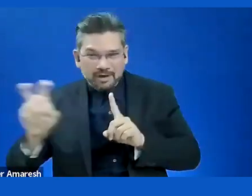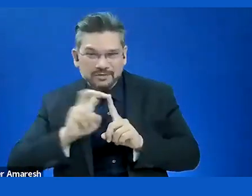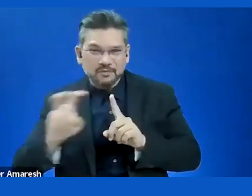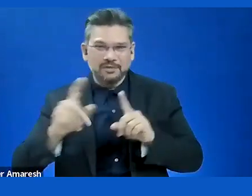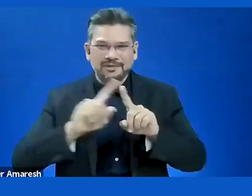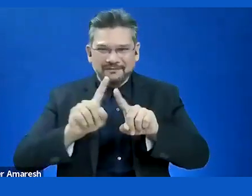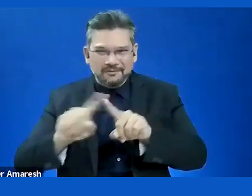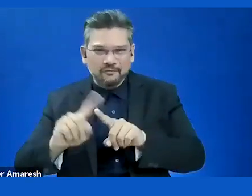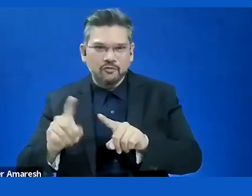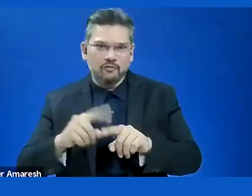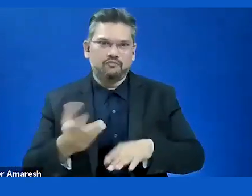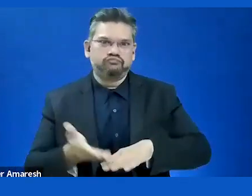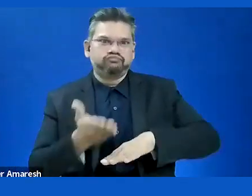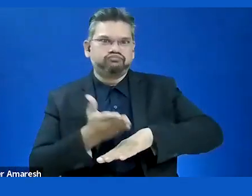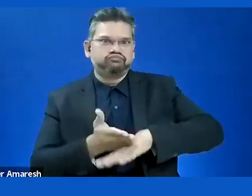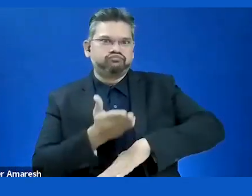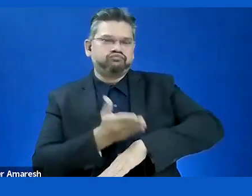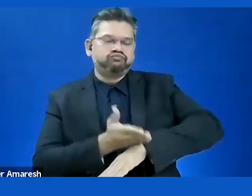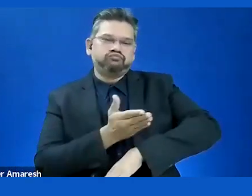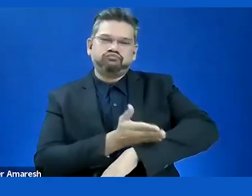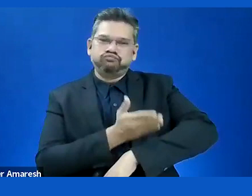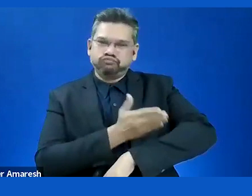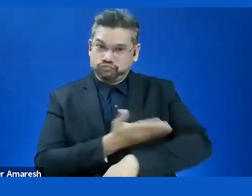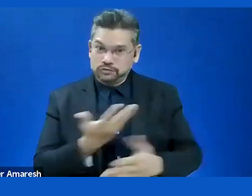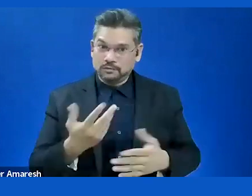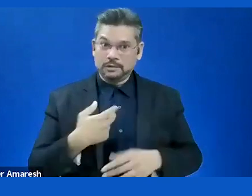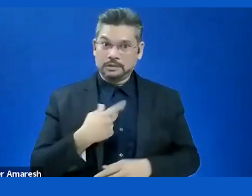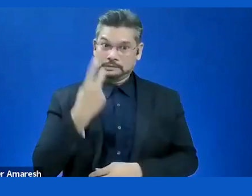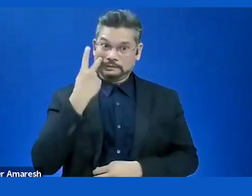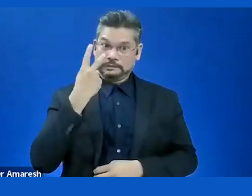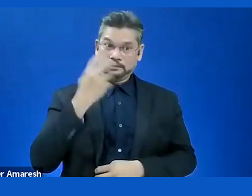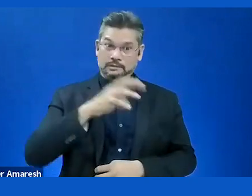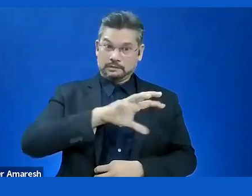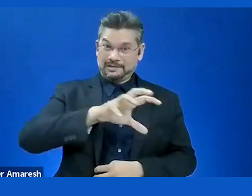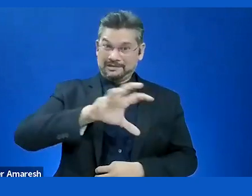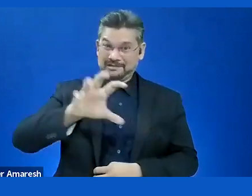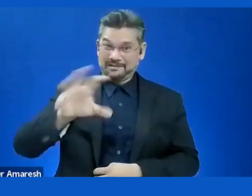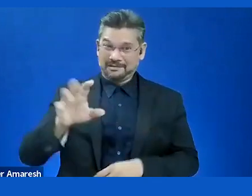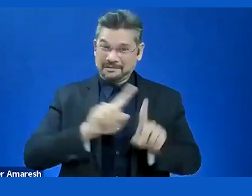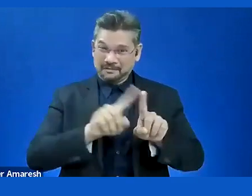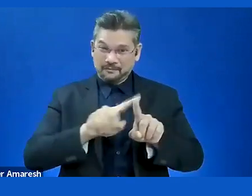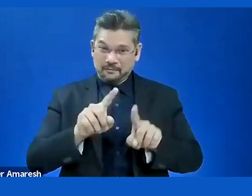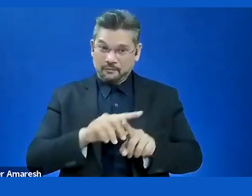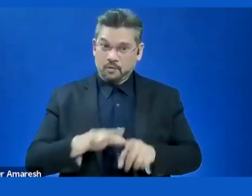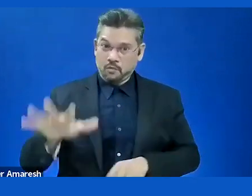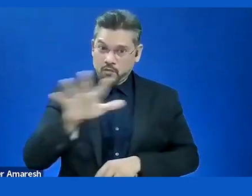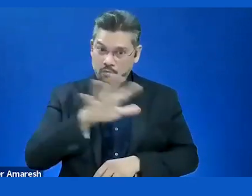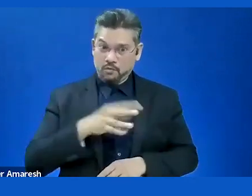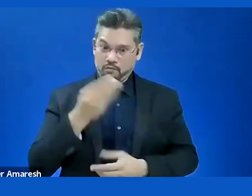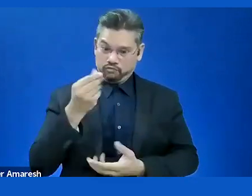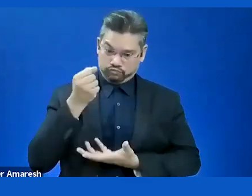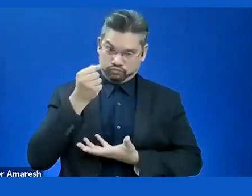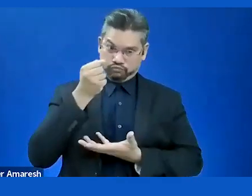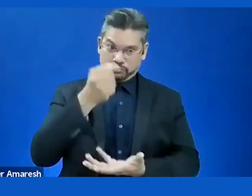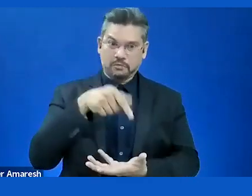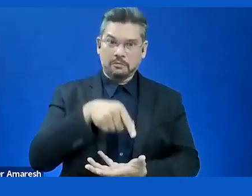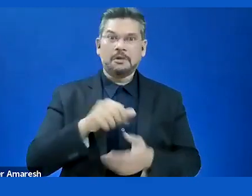On one team, we understand that Member States are maximizing this by seeking partnerships and